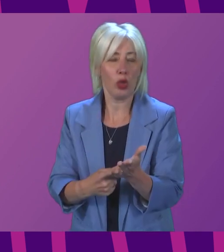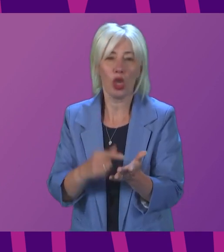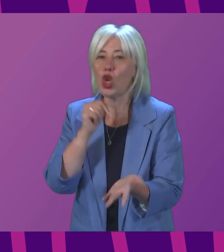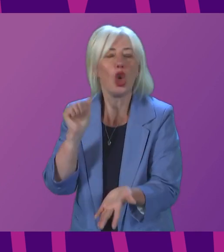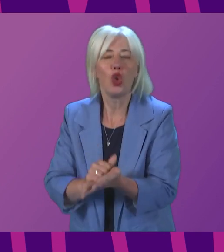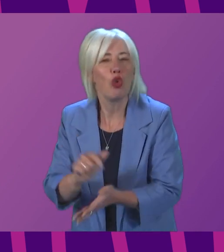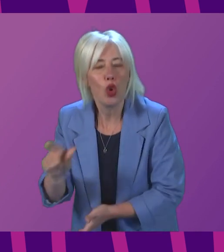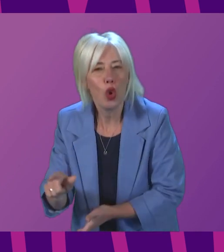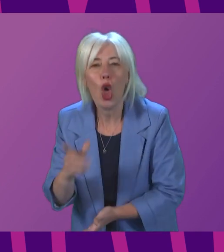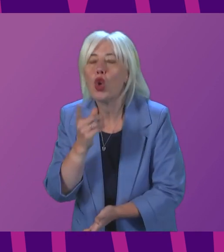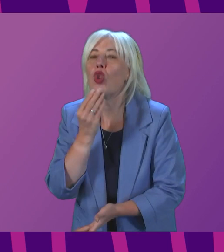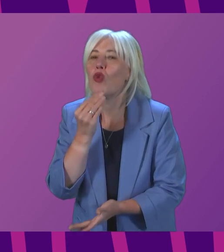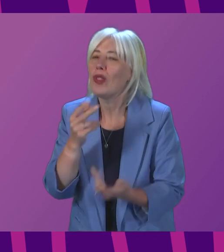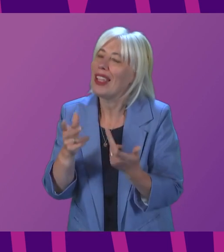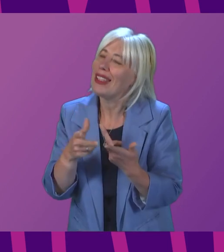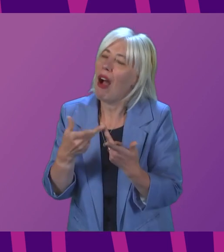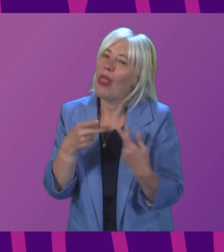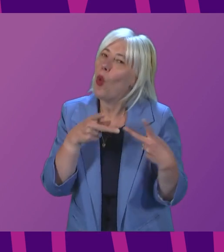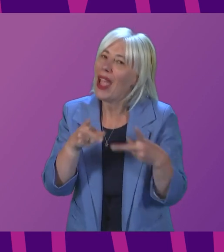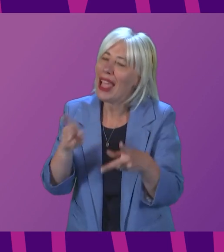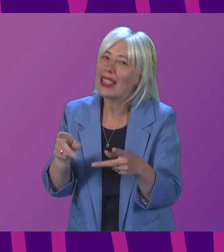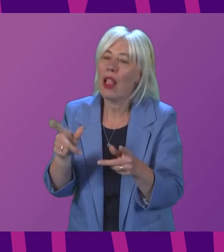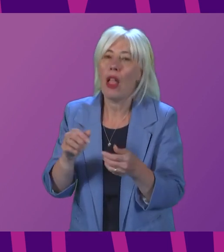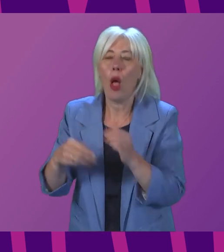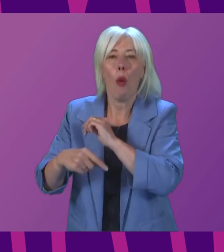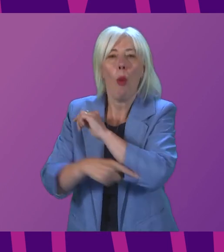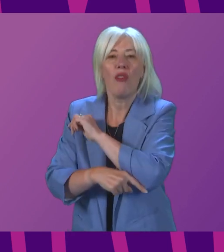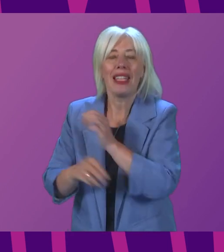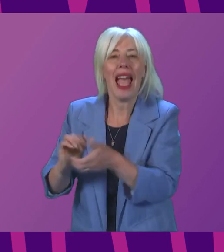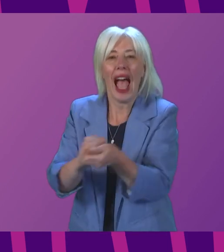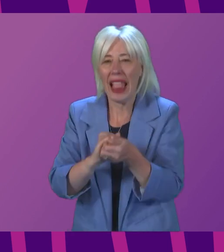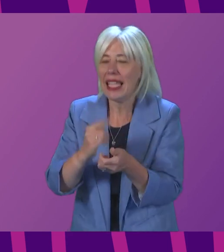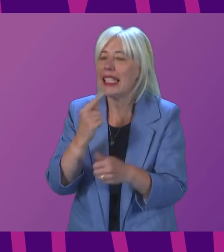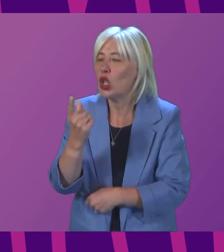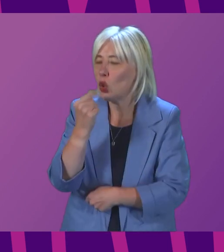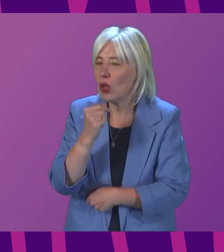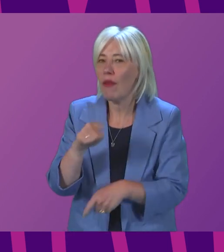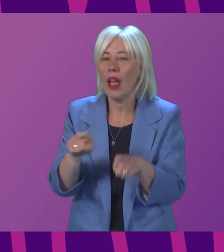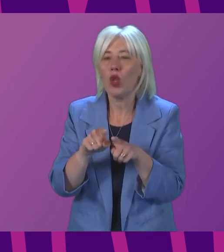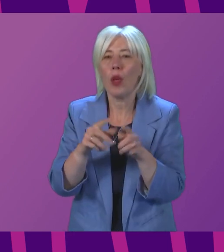The Government could have used that more progressively, as the Poverty Alliance has said. What the First Minister said about the windfall tax is not true.